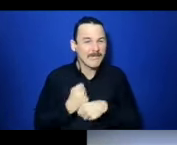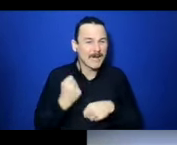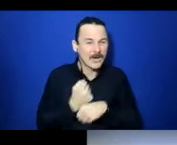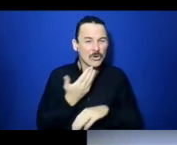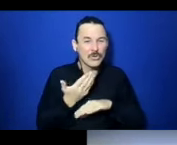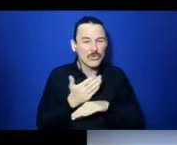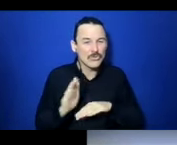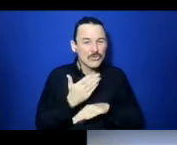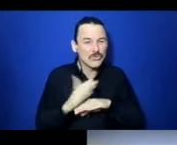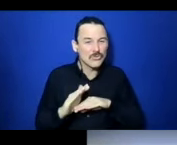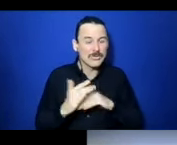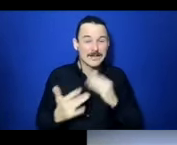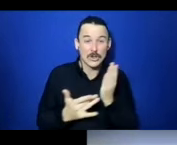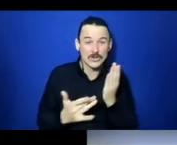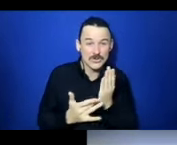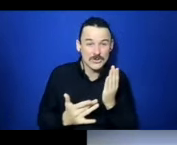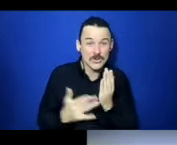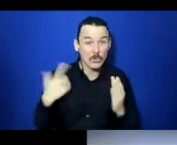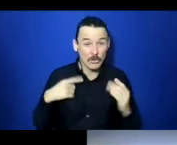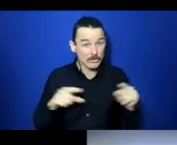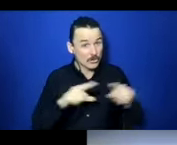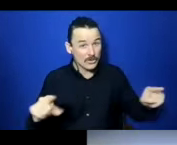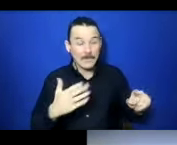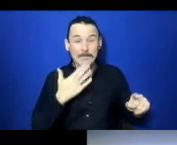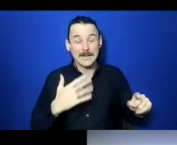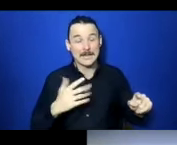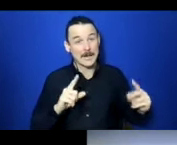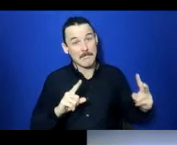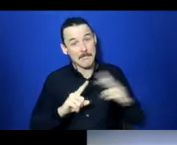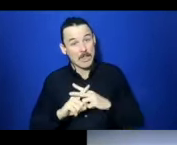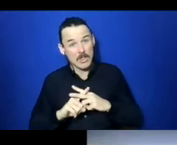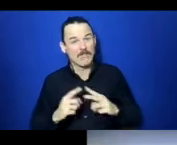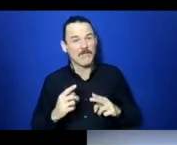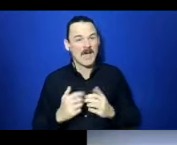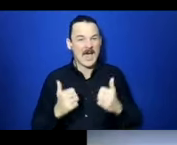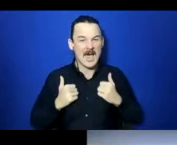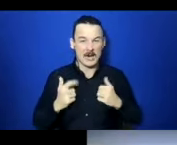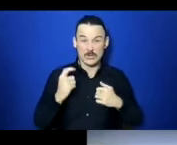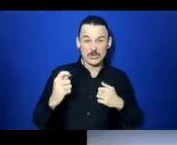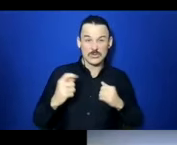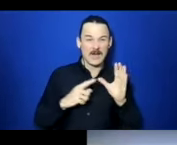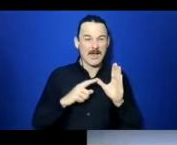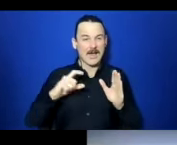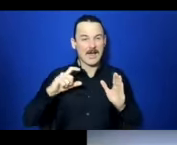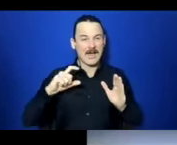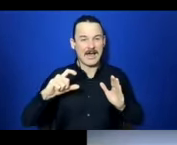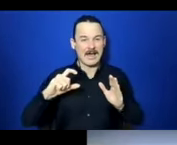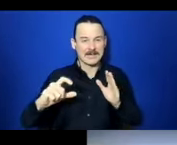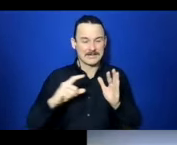to apply for our upcoming accelerator program - starts in March. It will be predominantly virtual